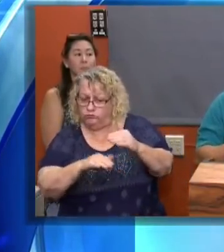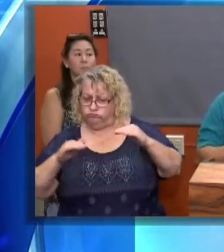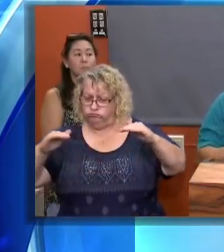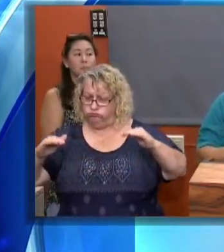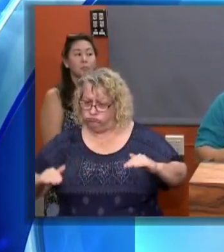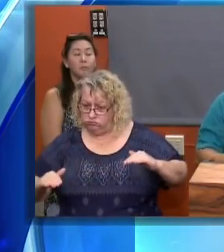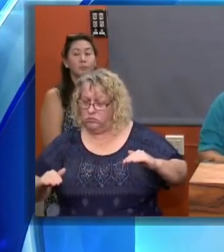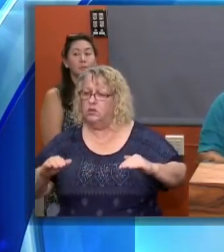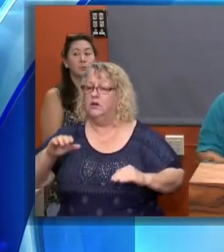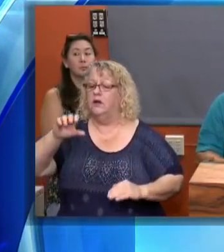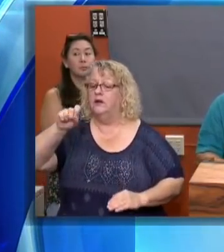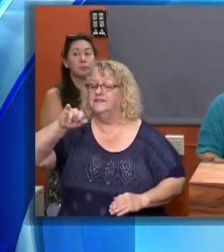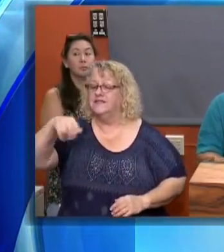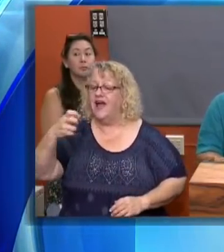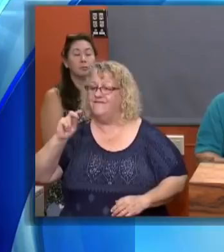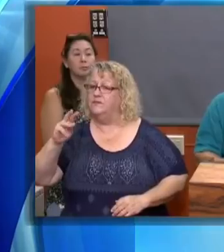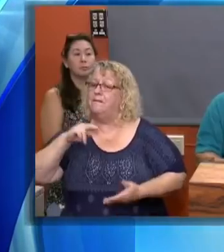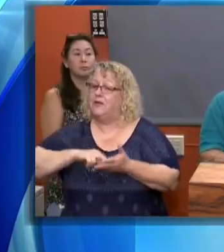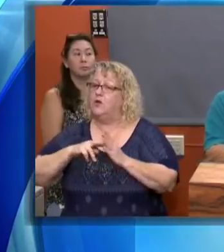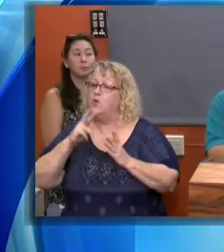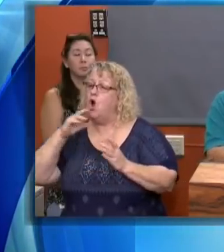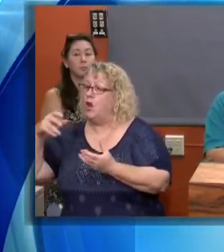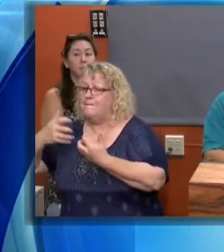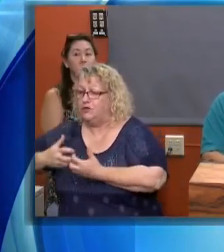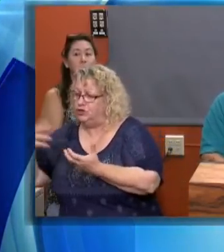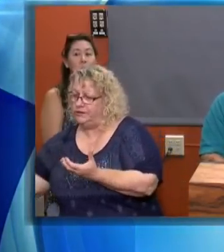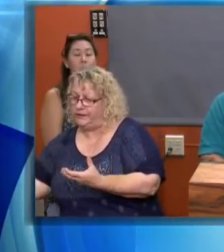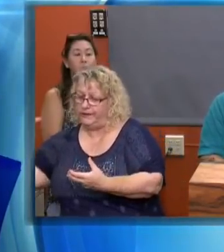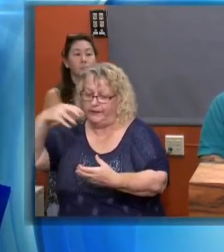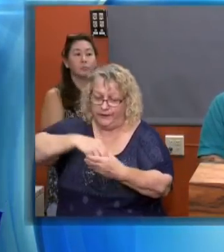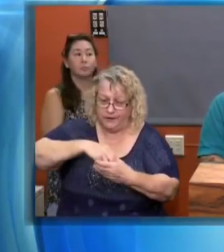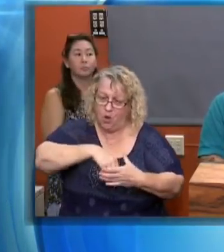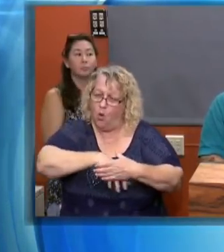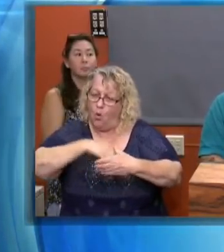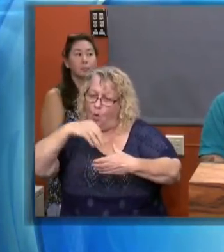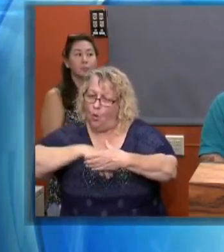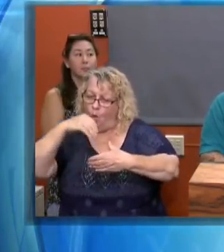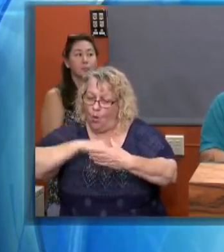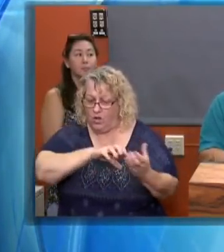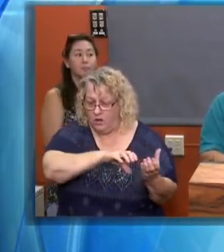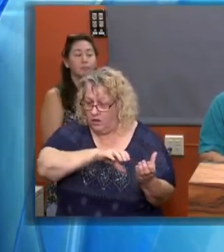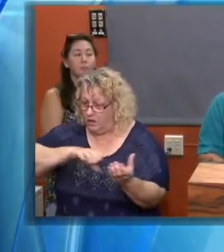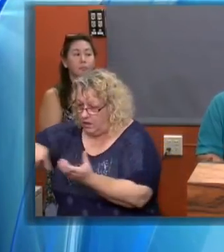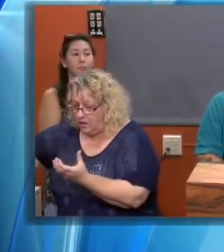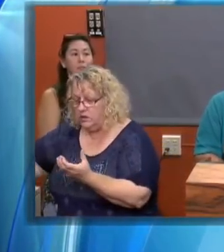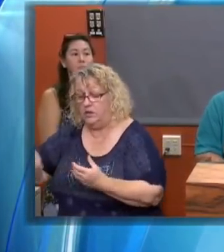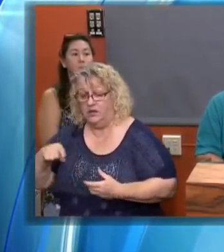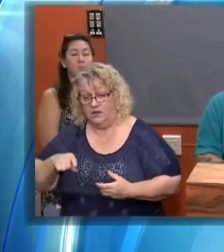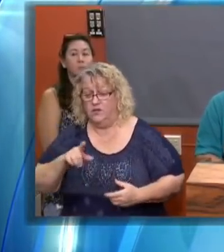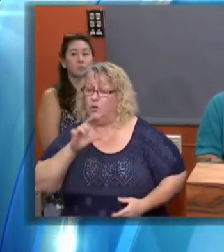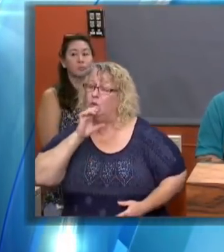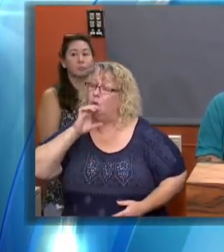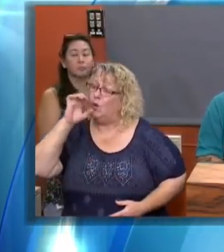THAT'S WHERE WE TRY TO KEEP THE WATER LEVELS LOW AND THE USE OF THE SIPHON TO TIE TO REMOVE WATER FROM THE